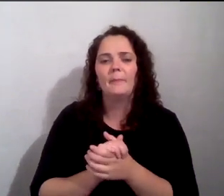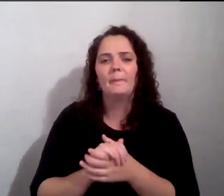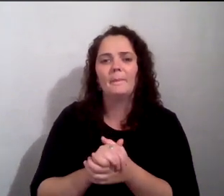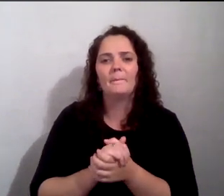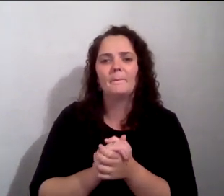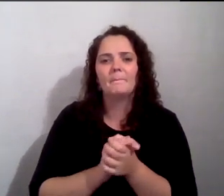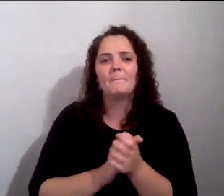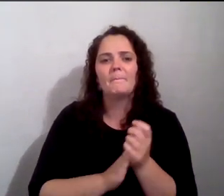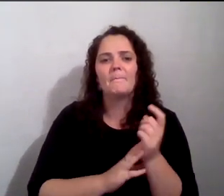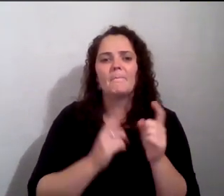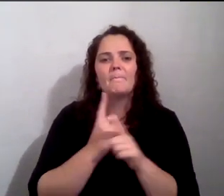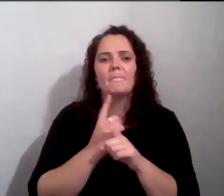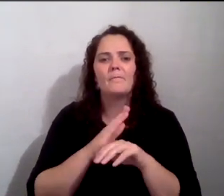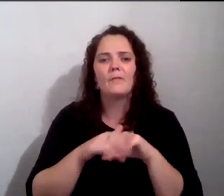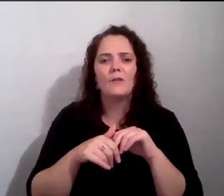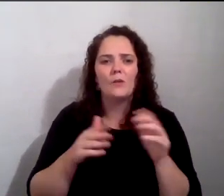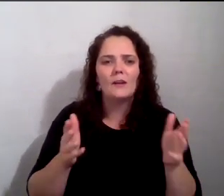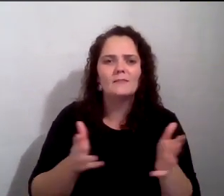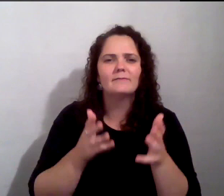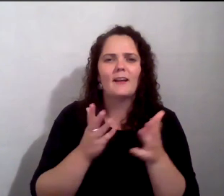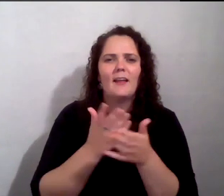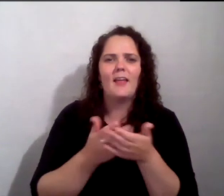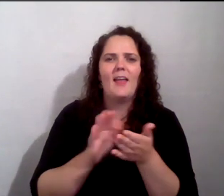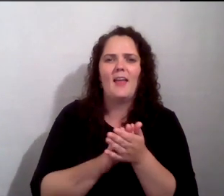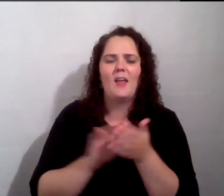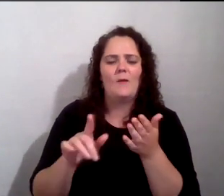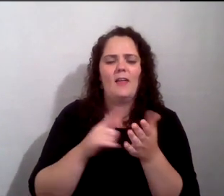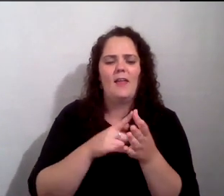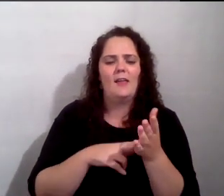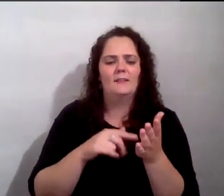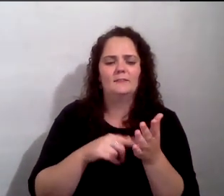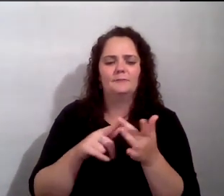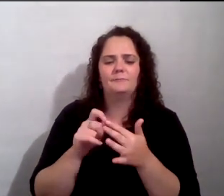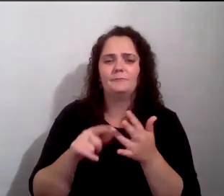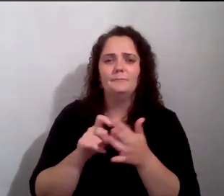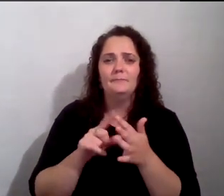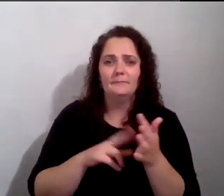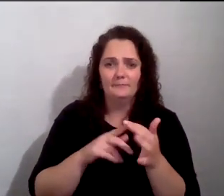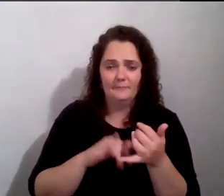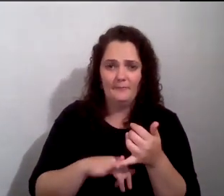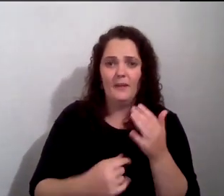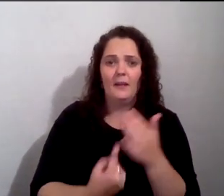between abstraction and figuration. It's not as simple as just you know Sydney's abstraction and